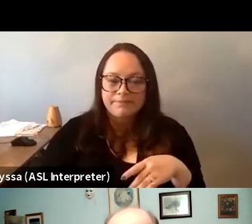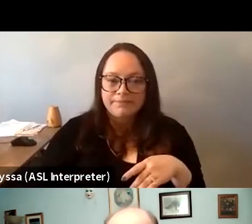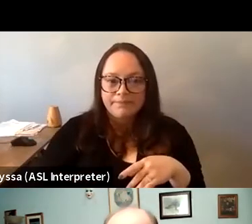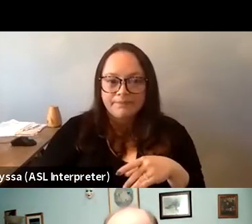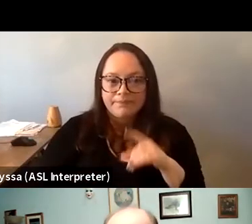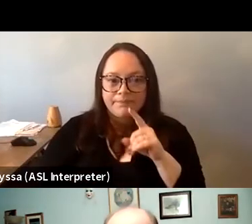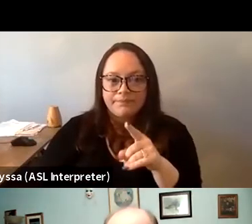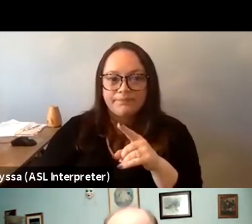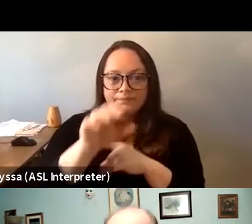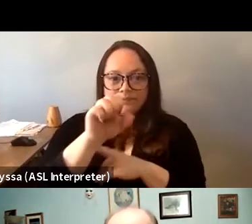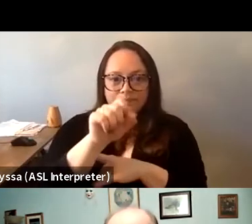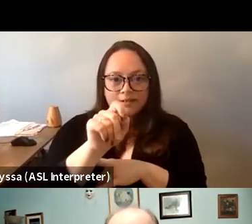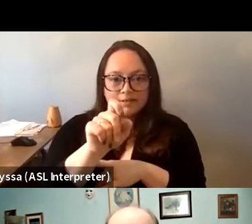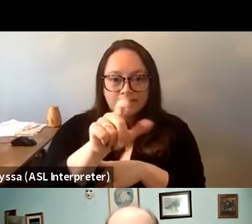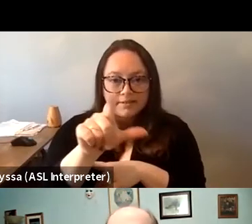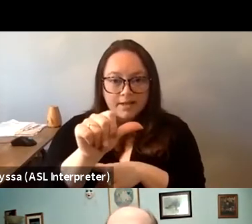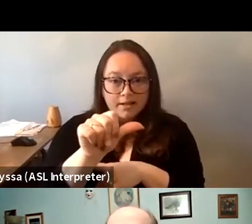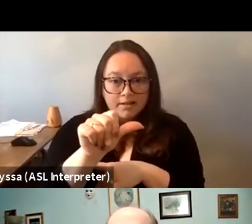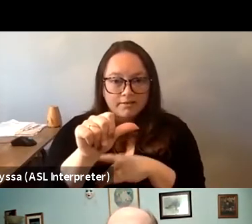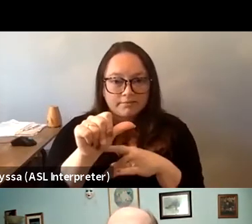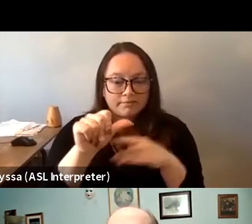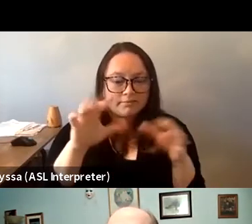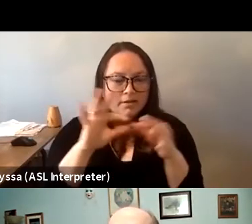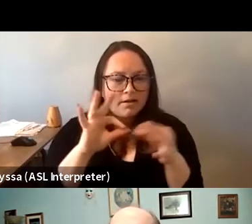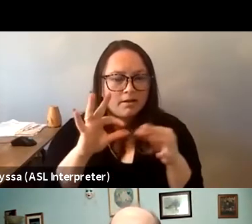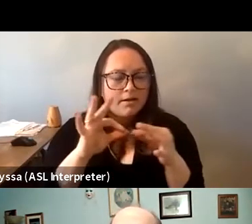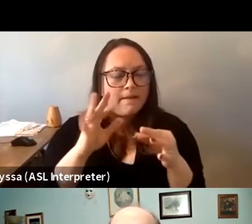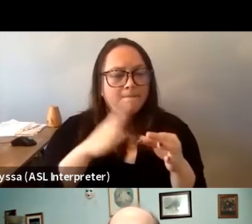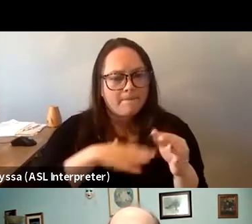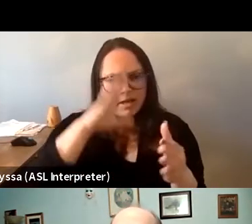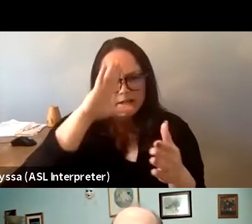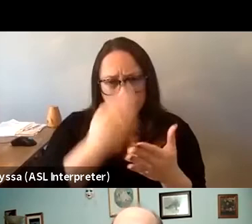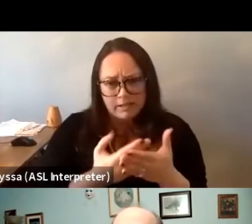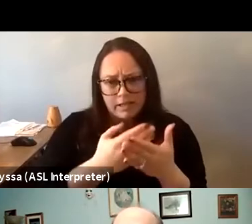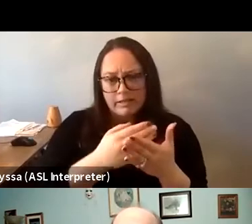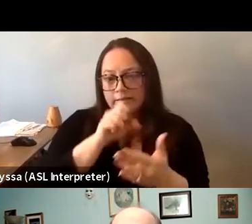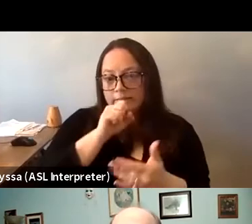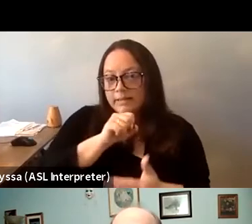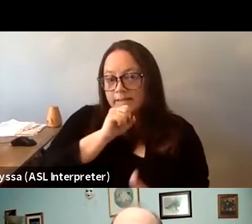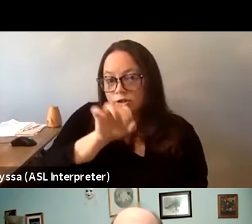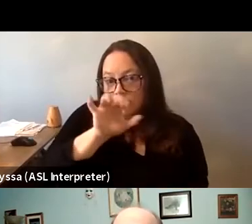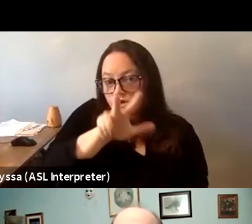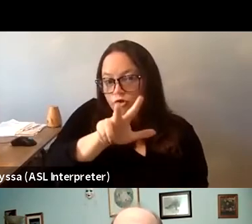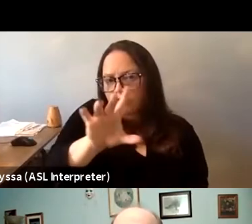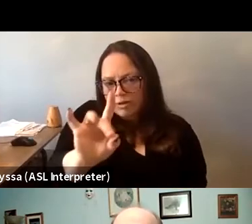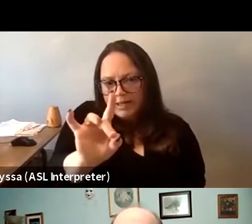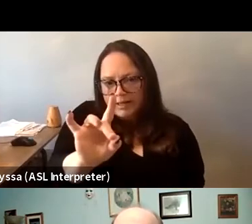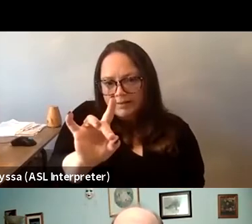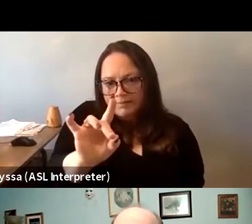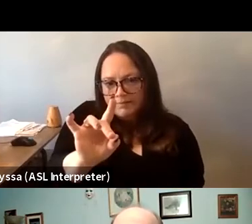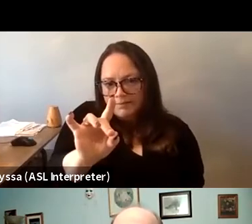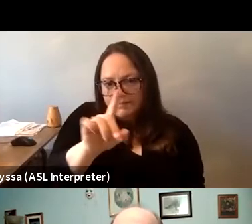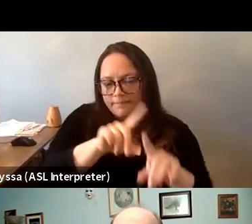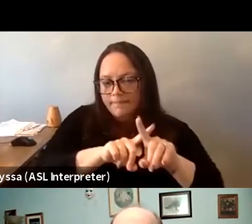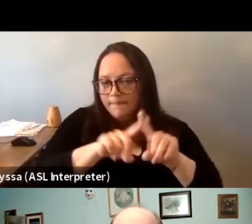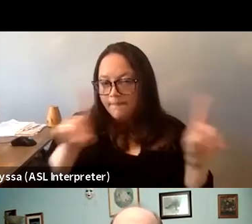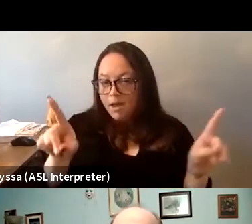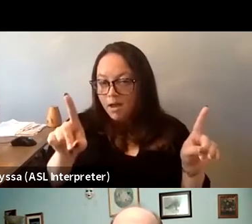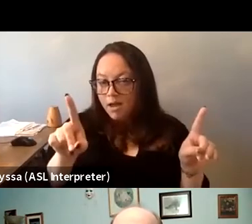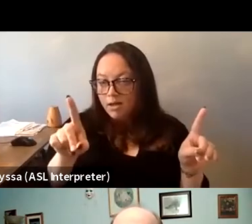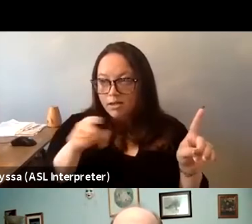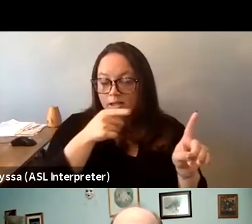And, as I said before, my son is 38. Um, but he was not diagnosed